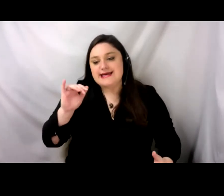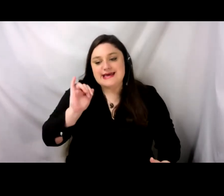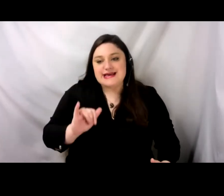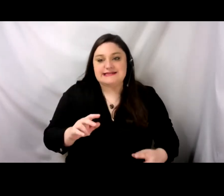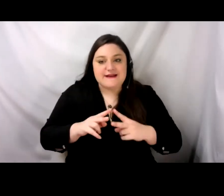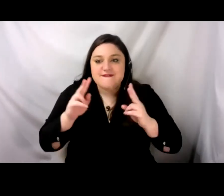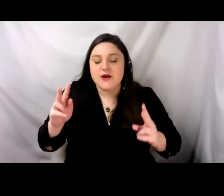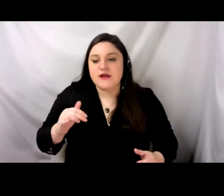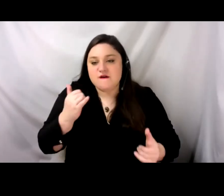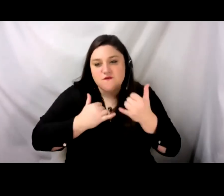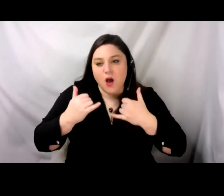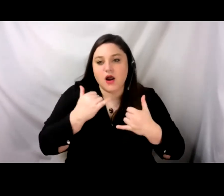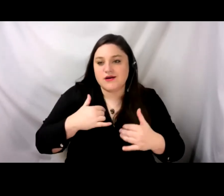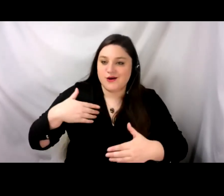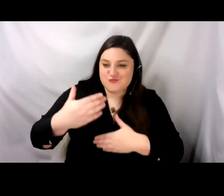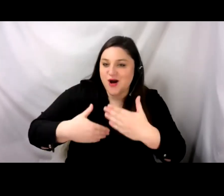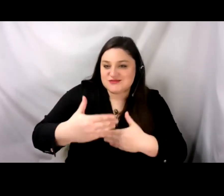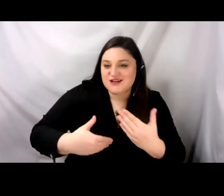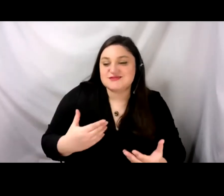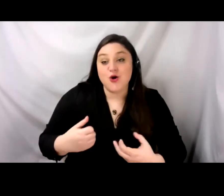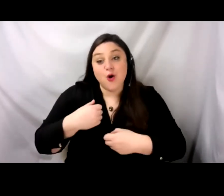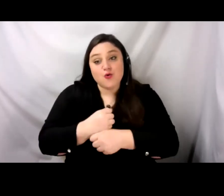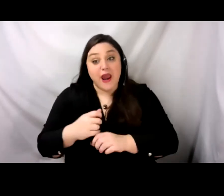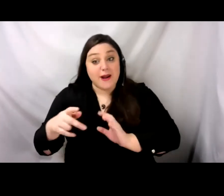Policies are very messy thing. And I do recognize